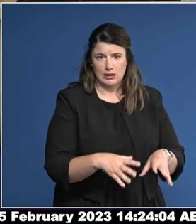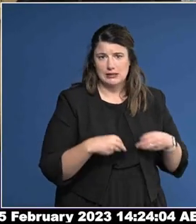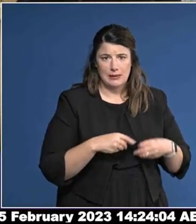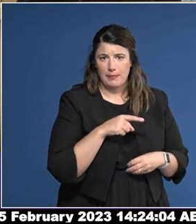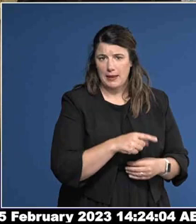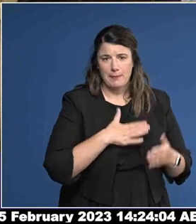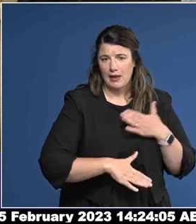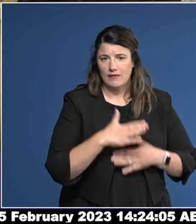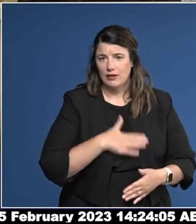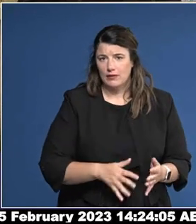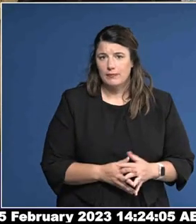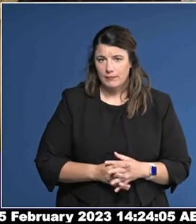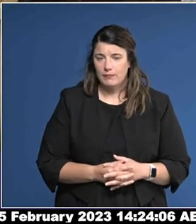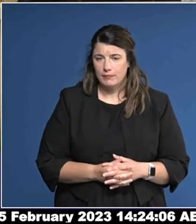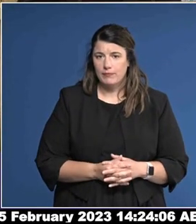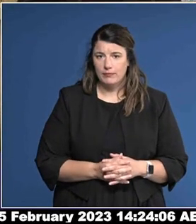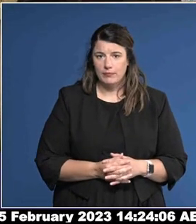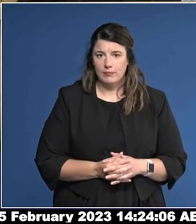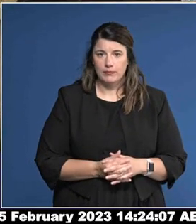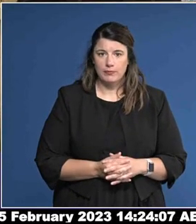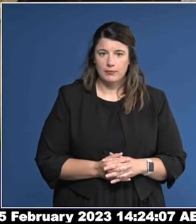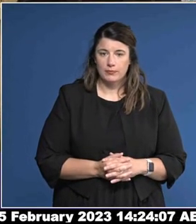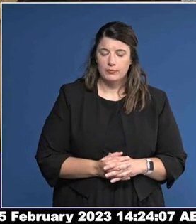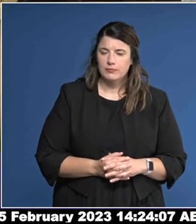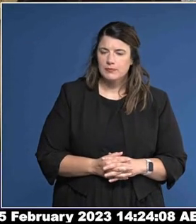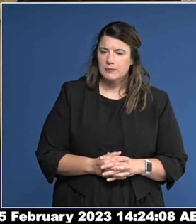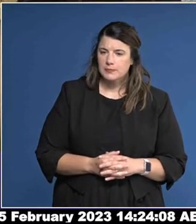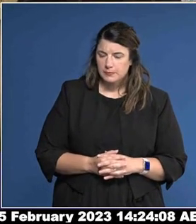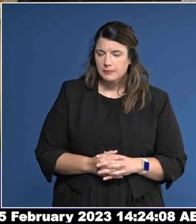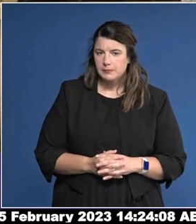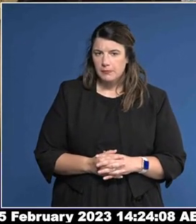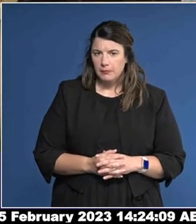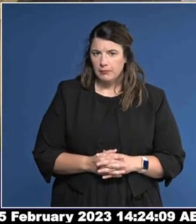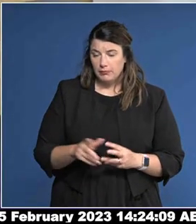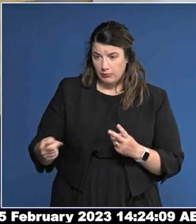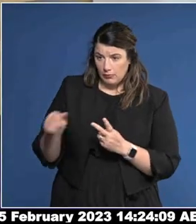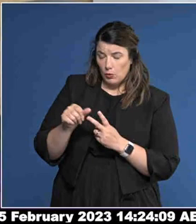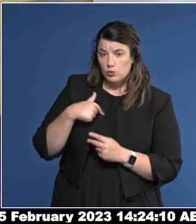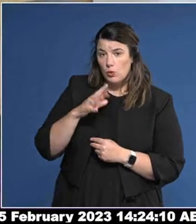And, Ms Dean, we spoke earlier in the week about a human rights approach and